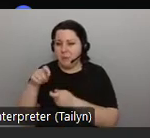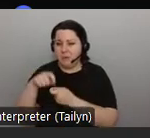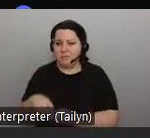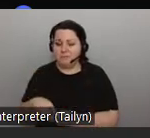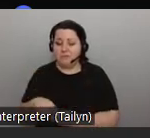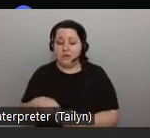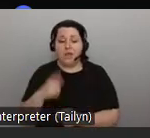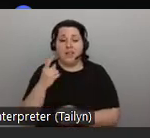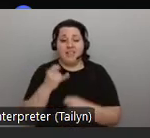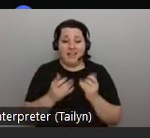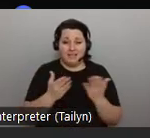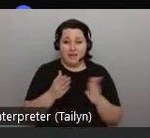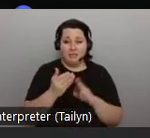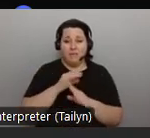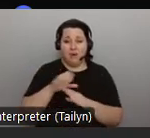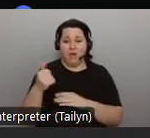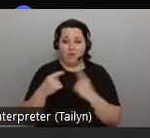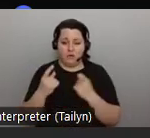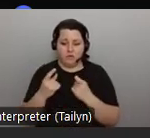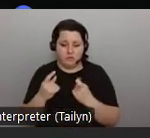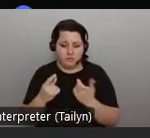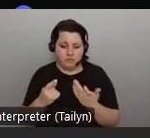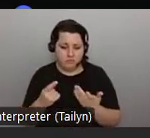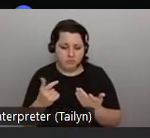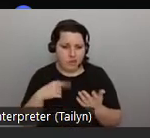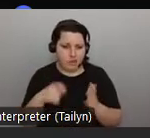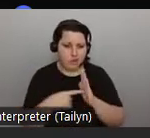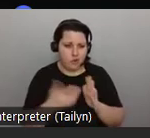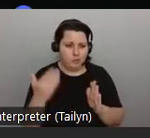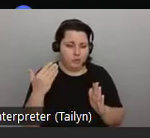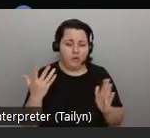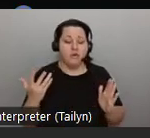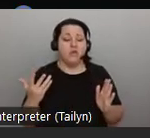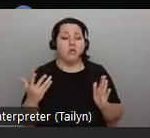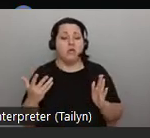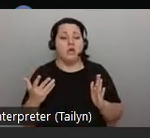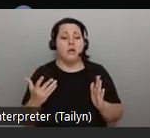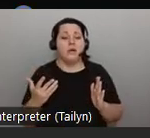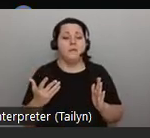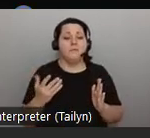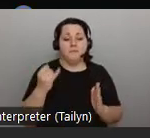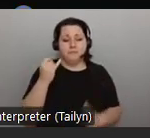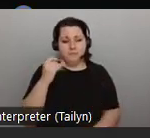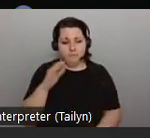is intended as a layout program for things like flyers and such. So I cover that more in our graphic design webinar